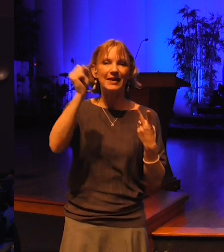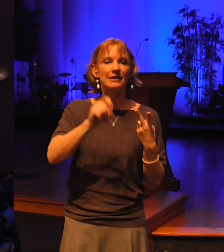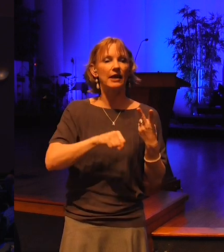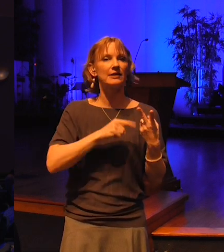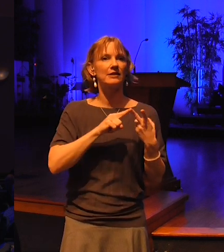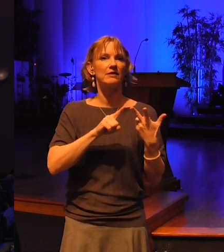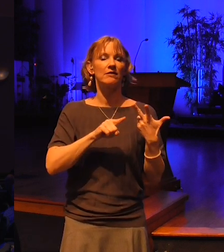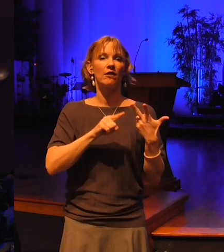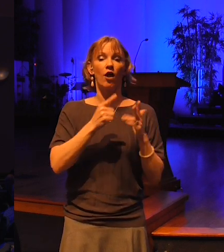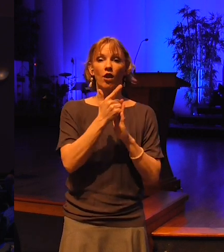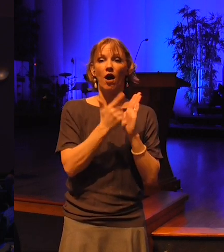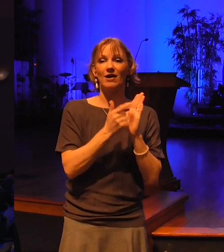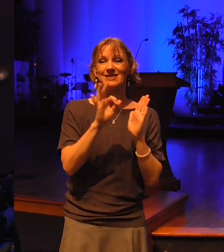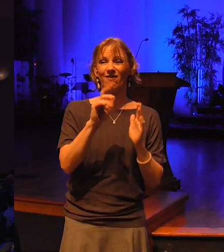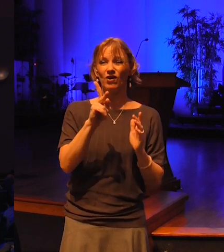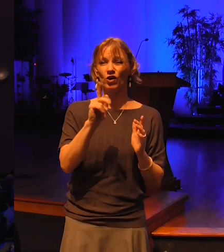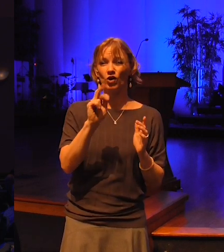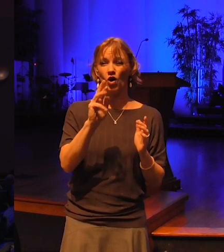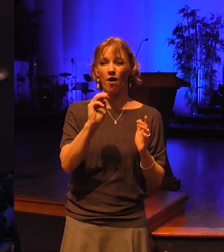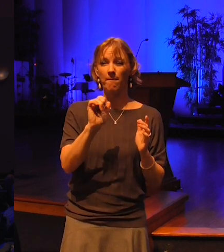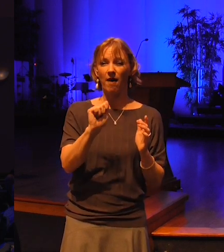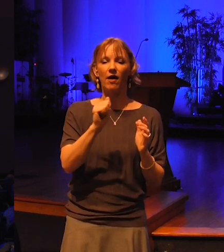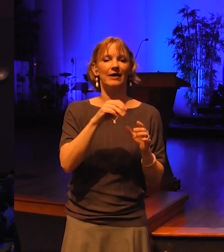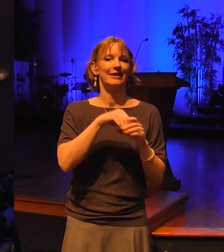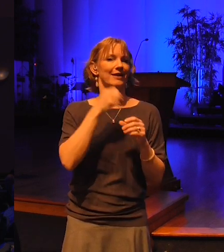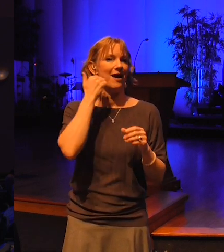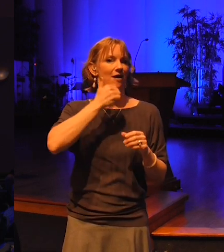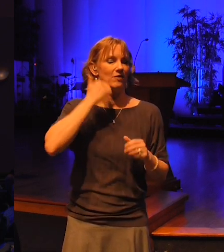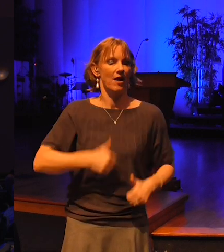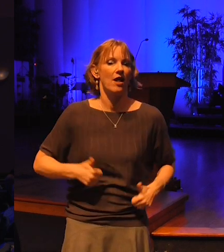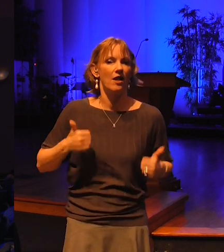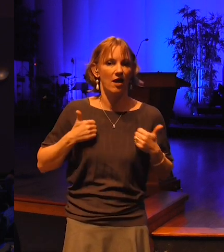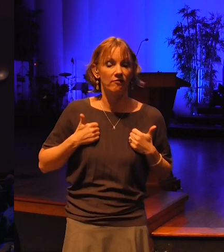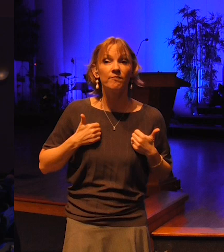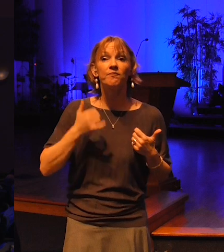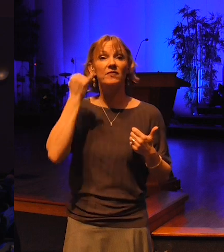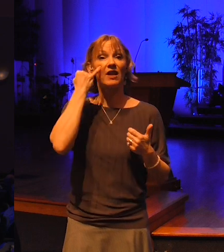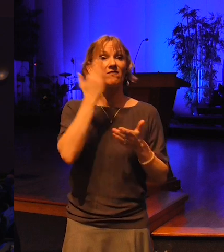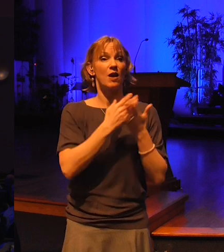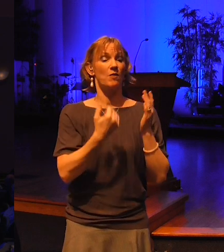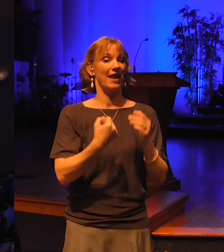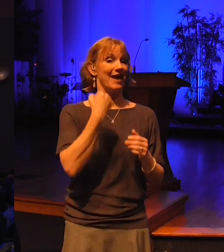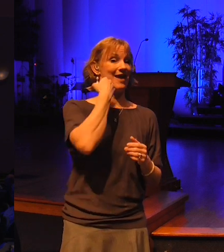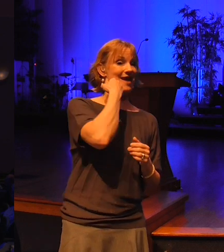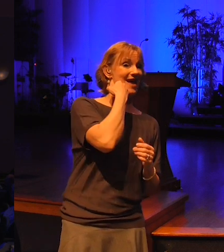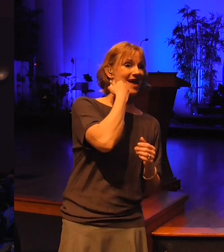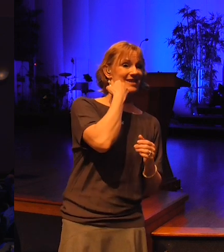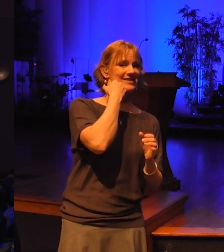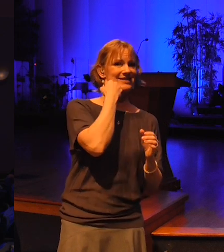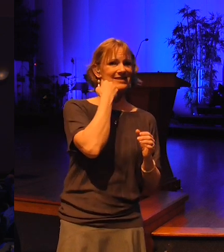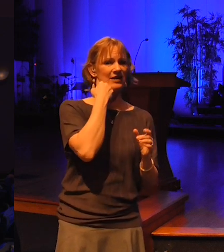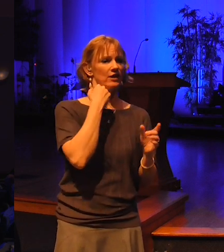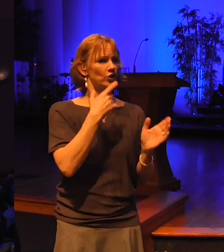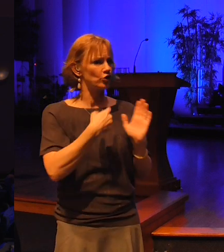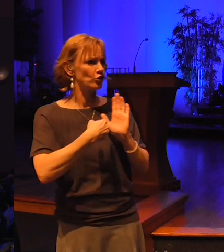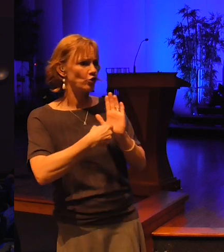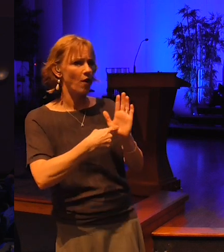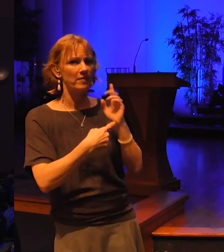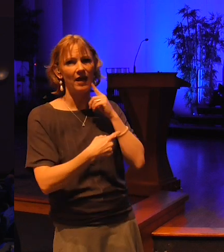of karma in everyday life if someone hits you on the cheek he says "Show them the other." Someone